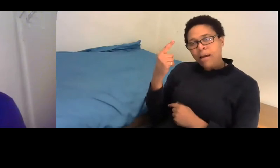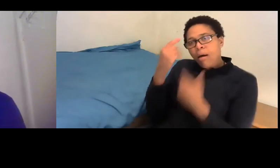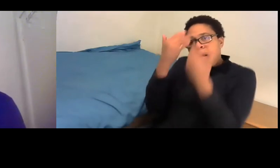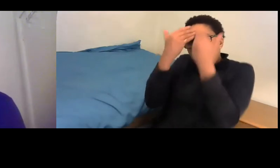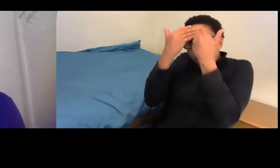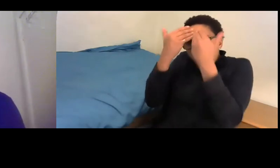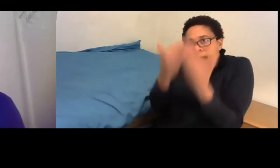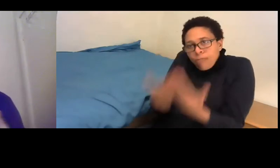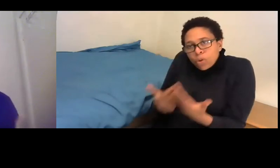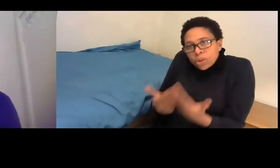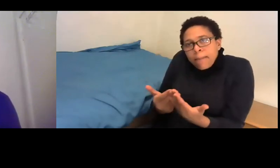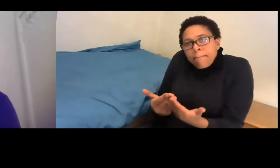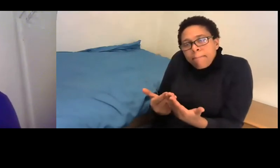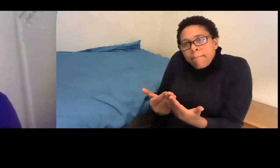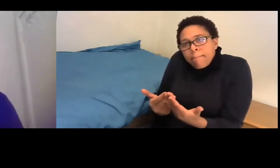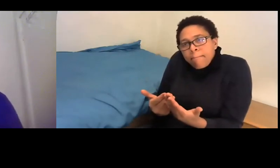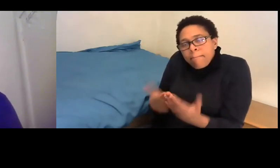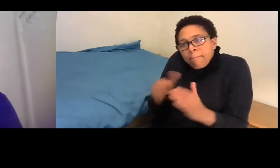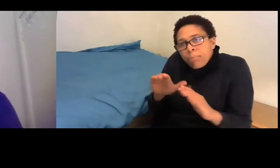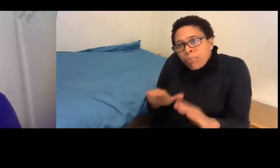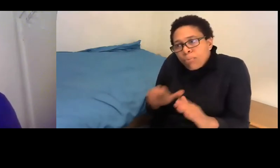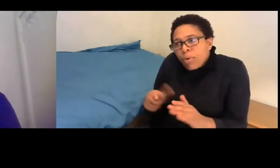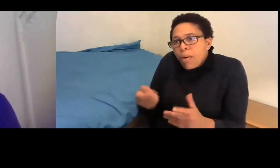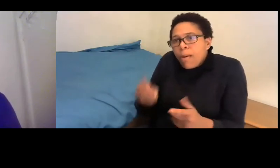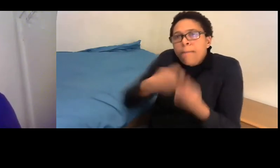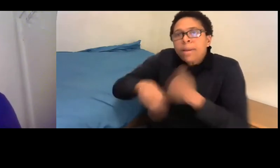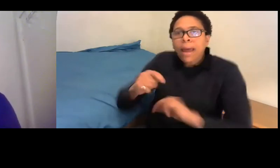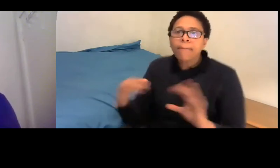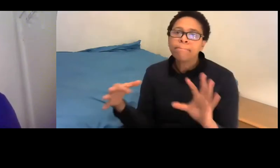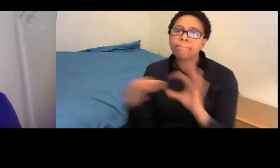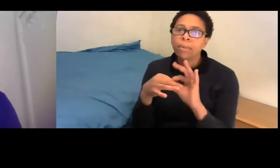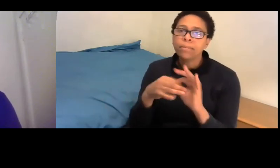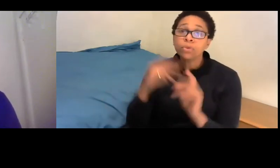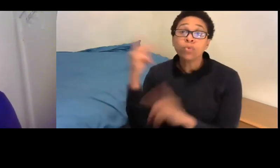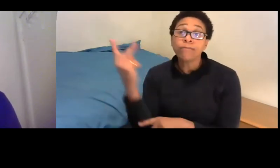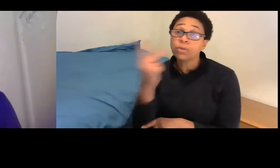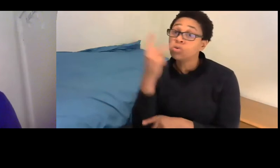of sexuality. So in some ways post-independence, you know,